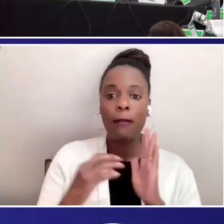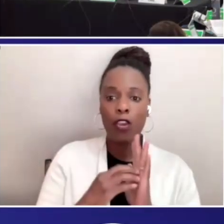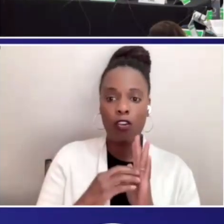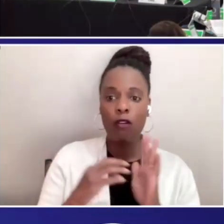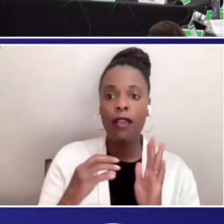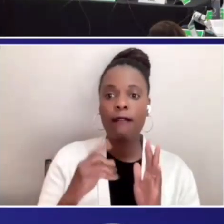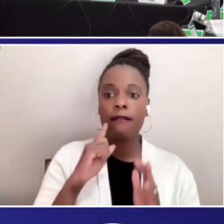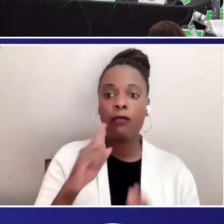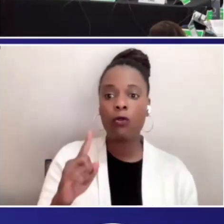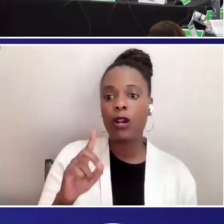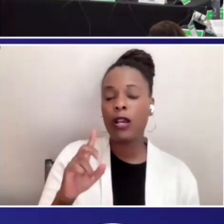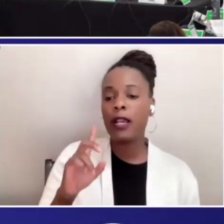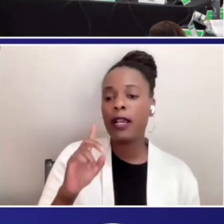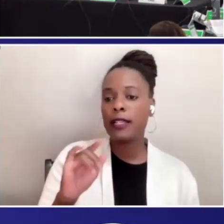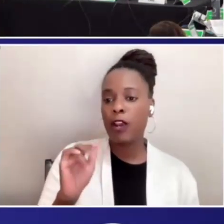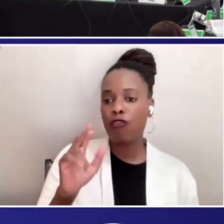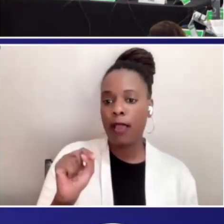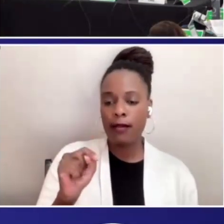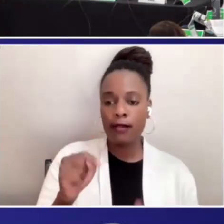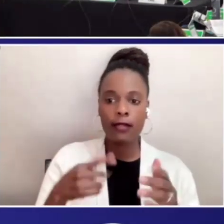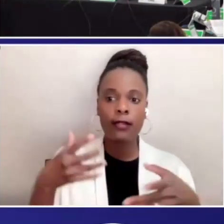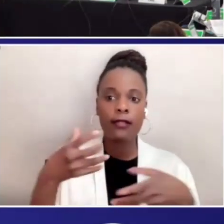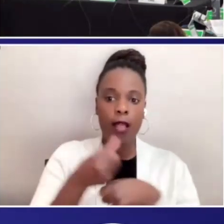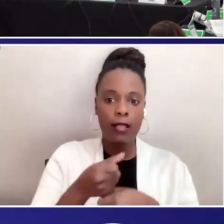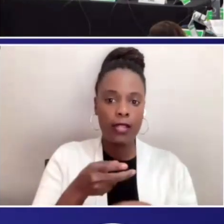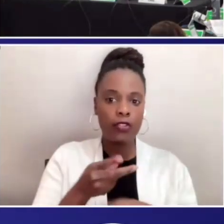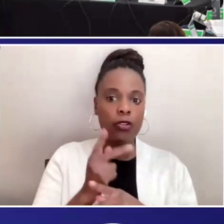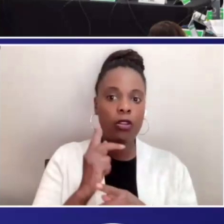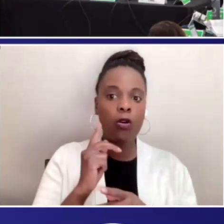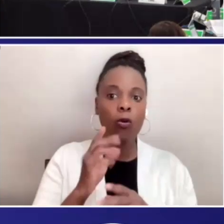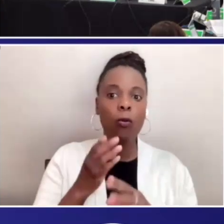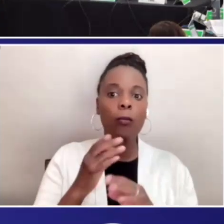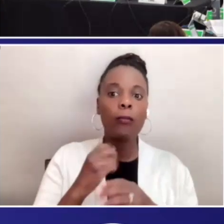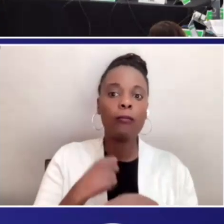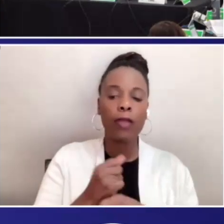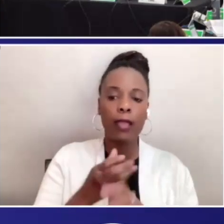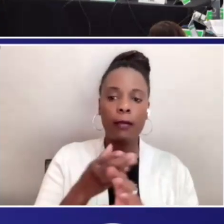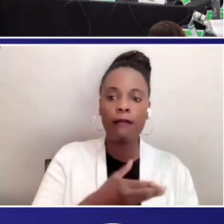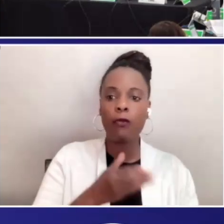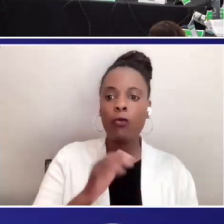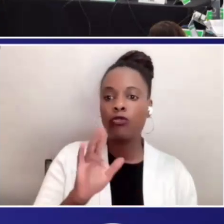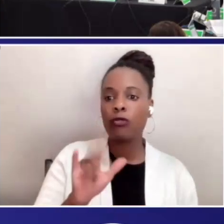Loan, and then we add paragraph two for Direct Consolidation Loan made on or after